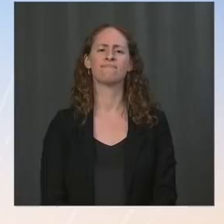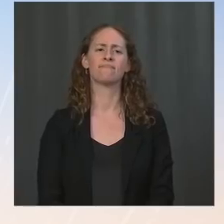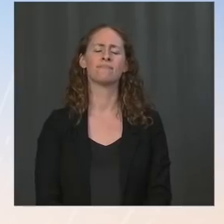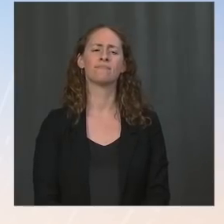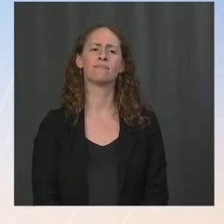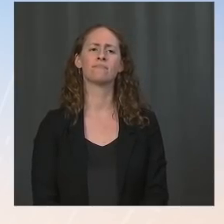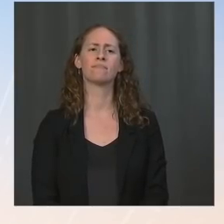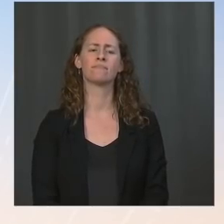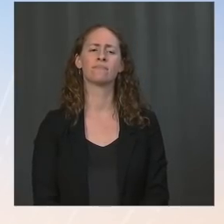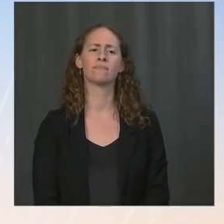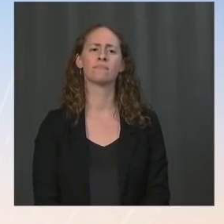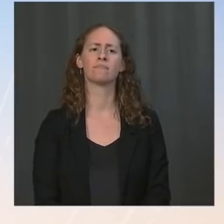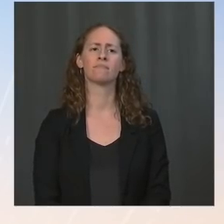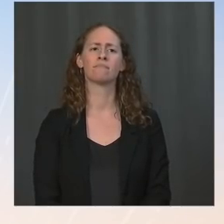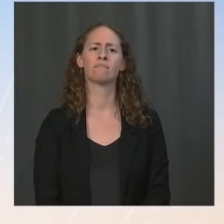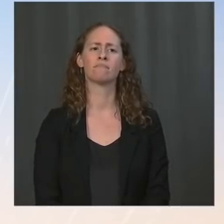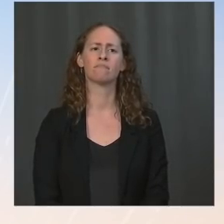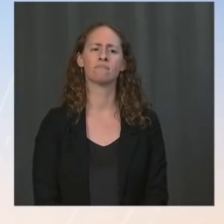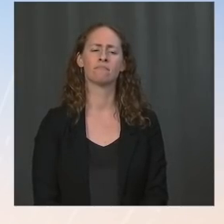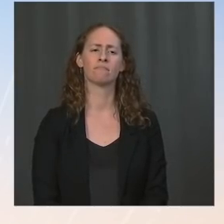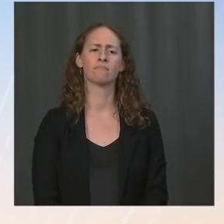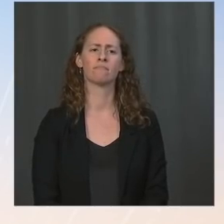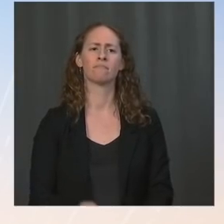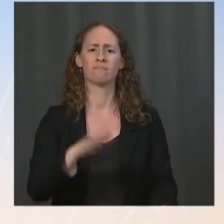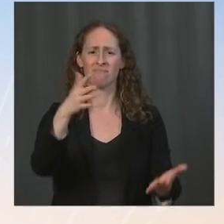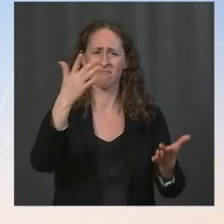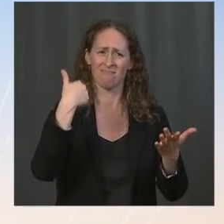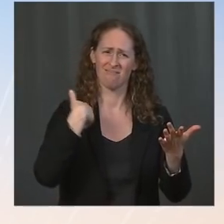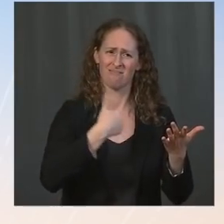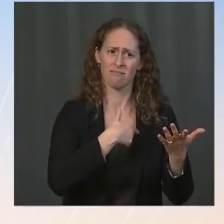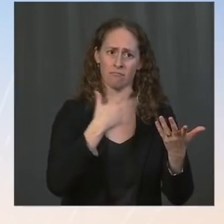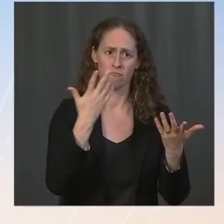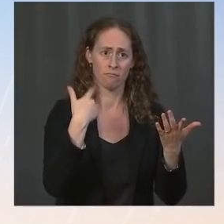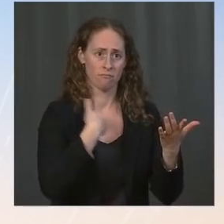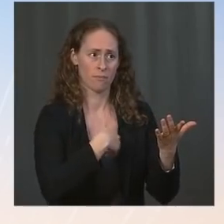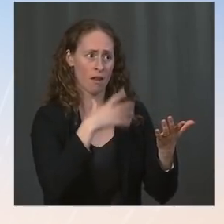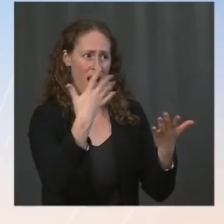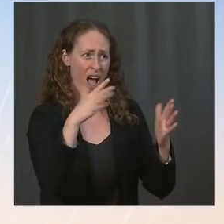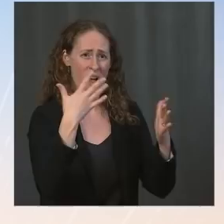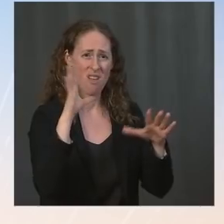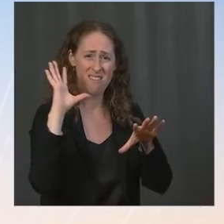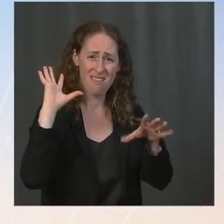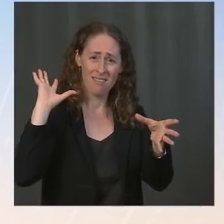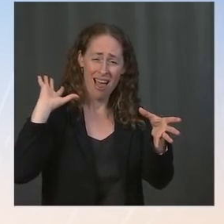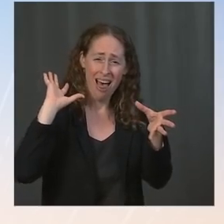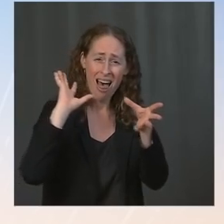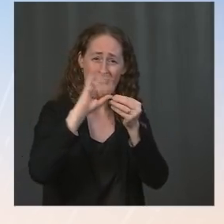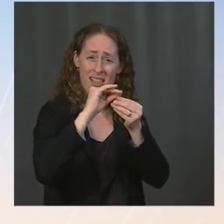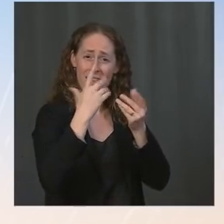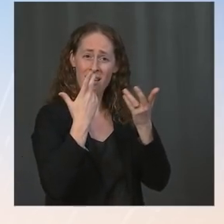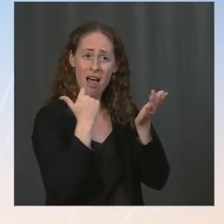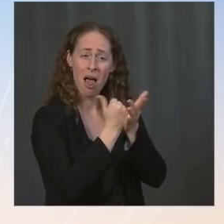all of the work that has been done to evacuate people. But I will tell you something that has been said time and time again by the brave men